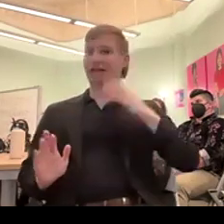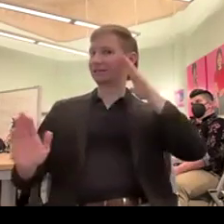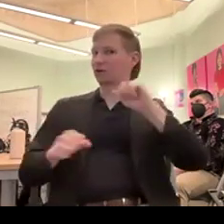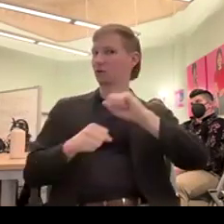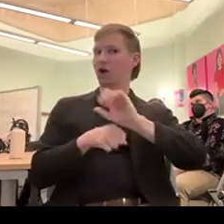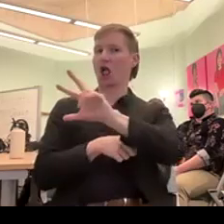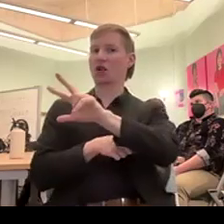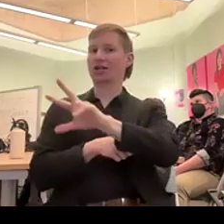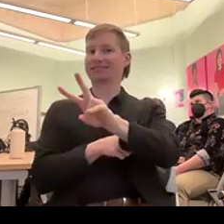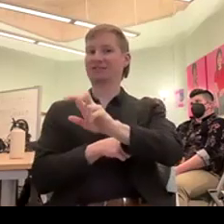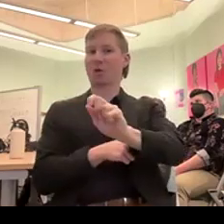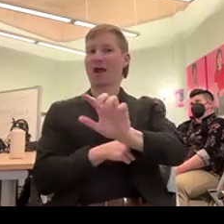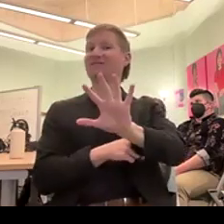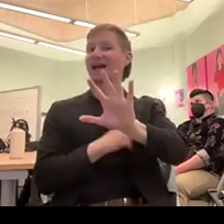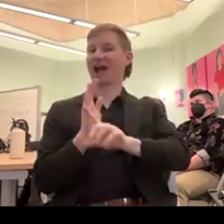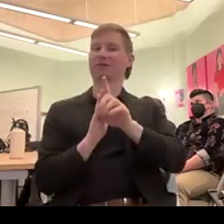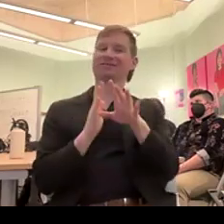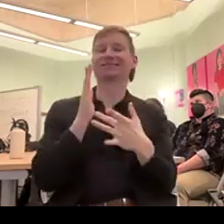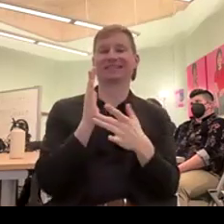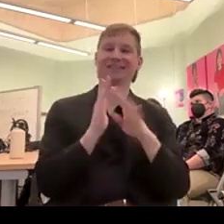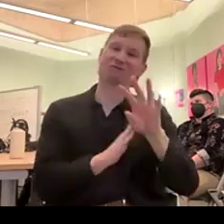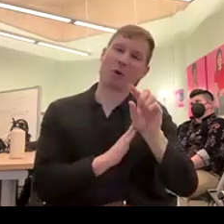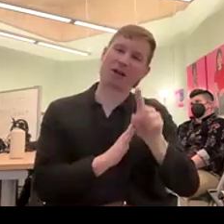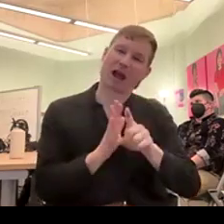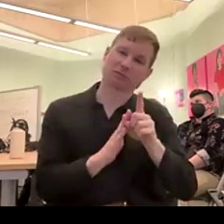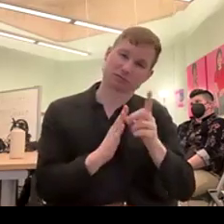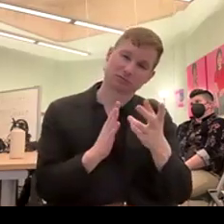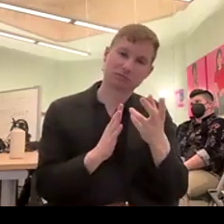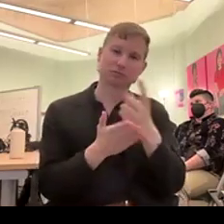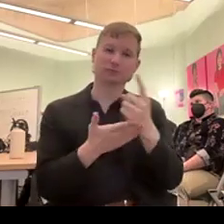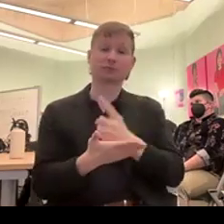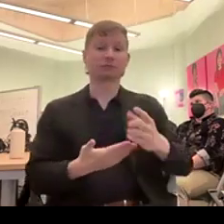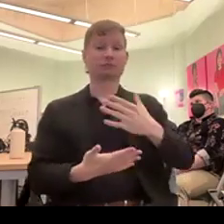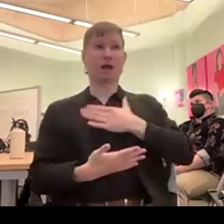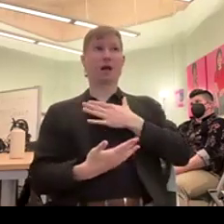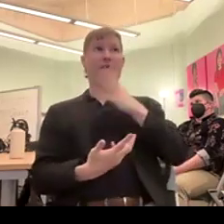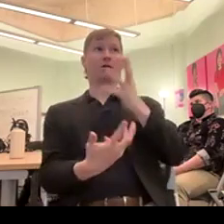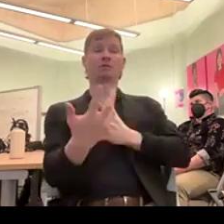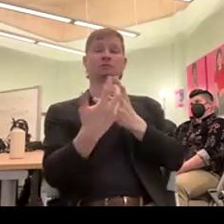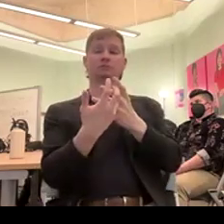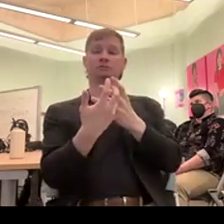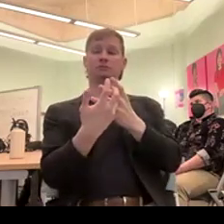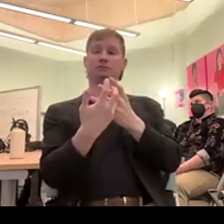I'm also a salaried employee expected to work 37.5 hours or technically 40 hours a week. The